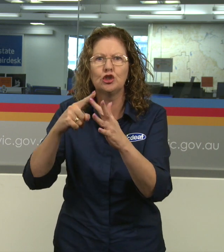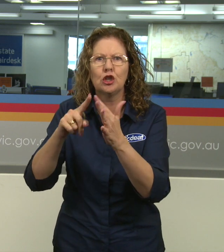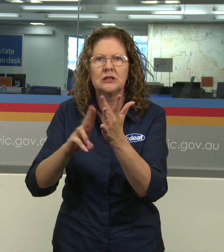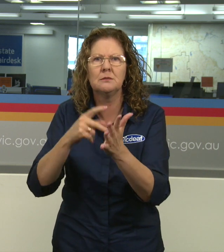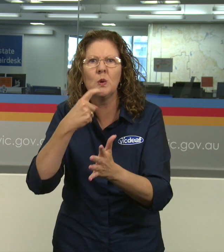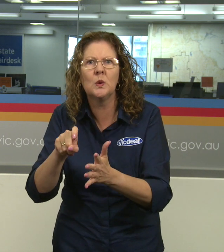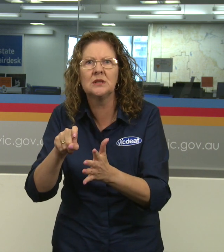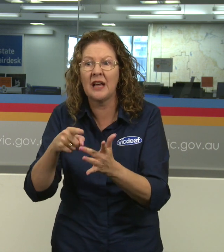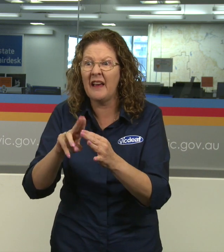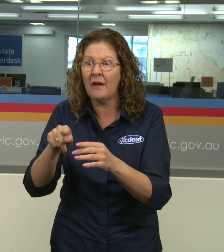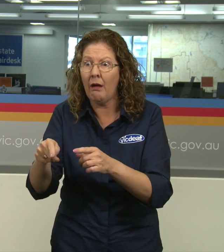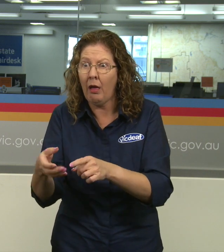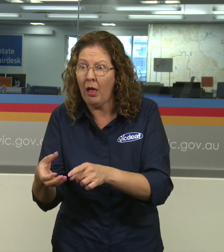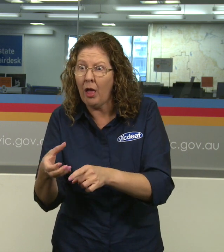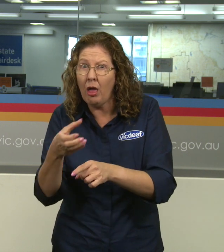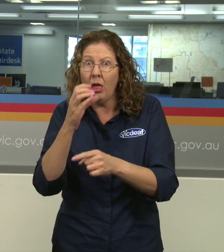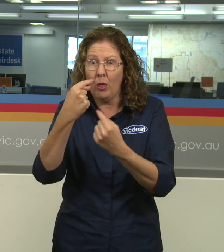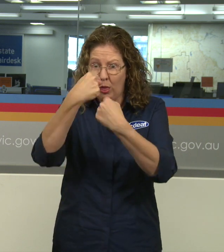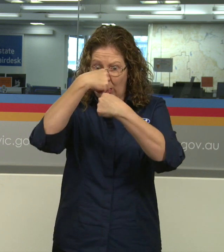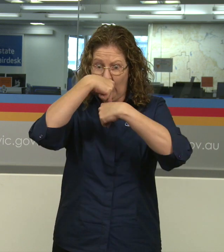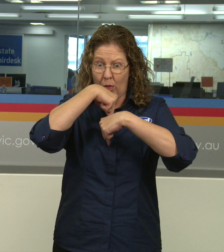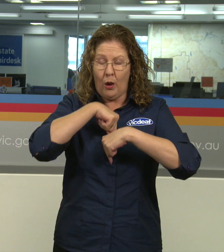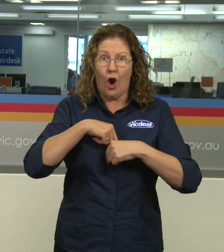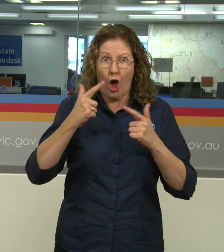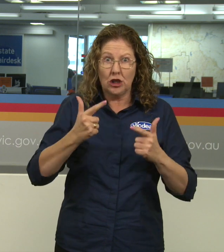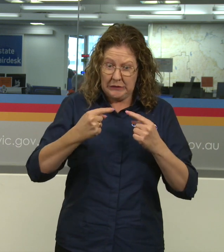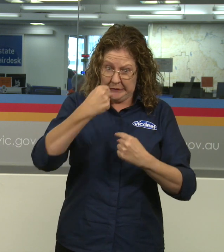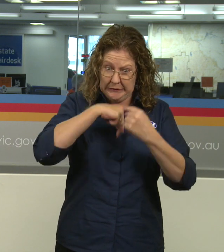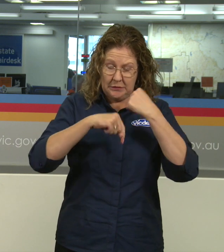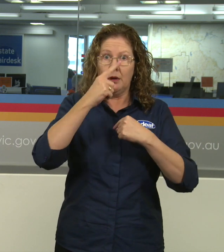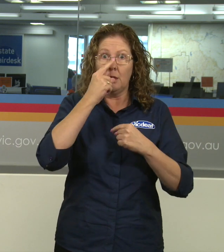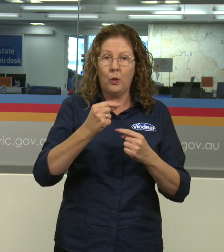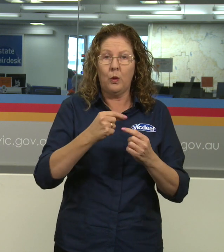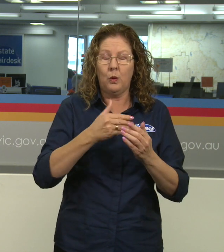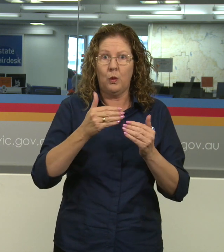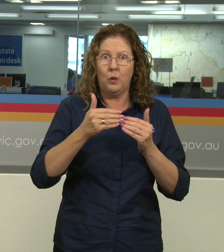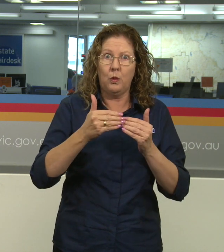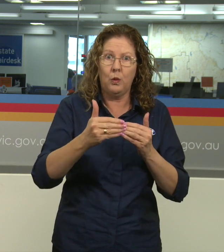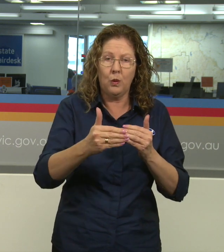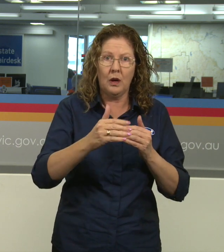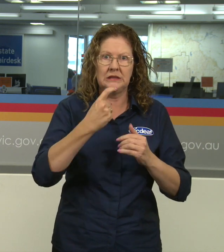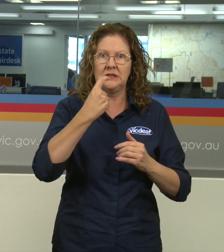high levels are ingested, then serious illness with major organ damage may follow.